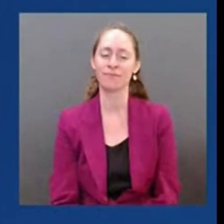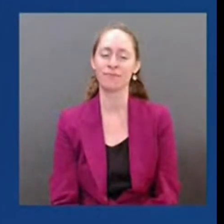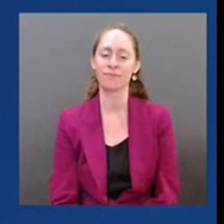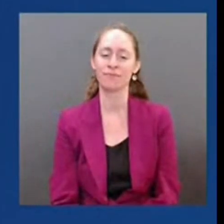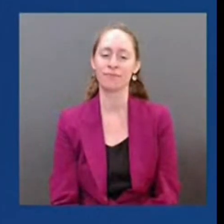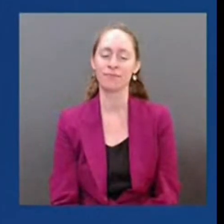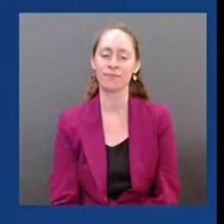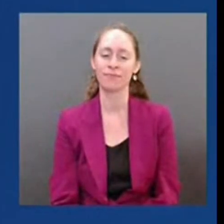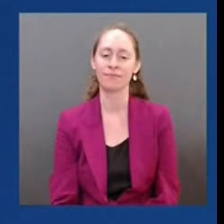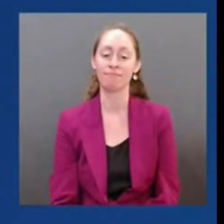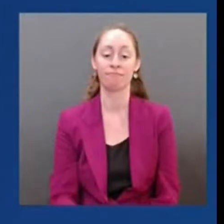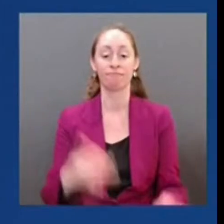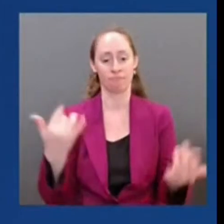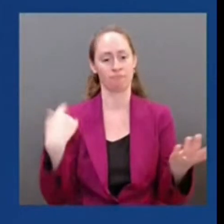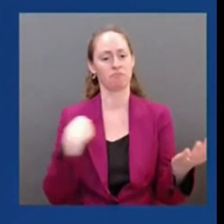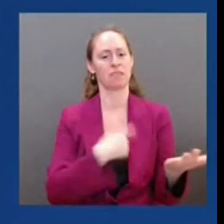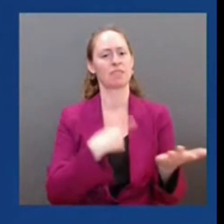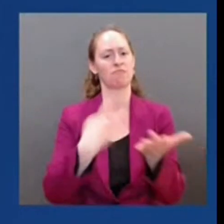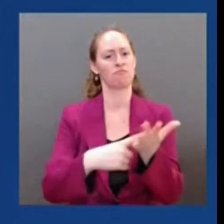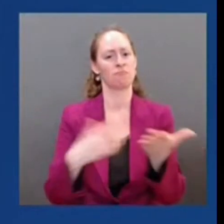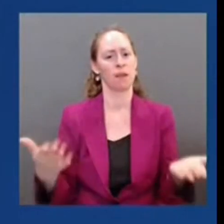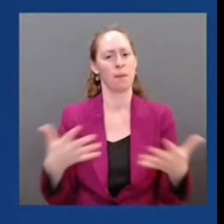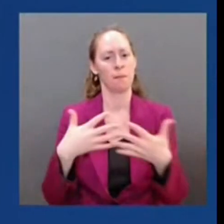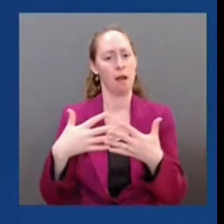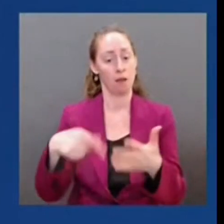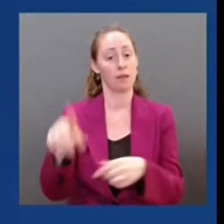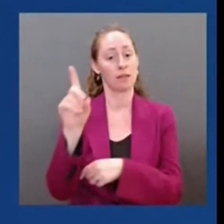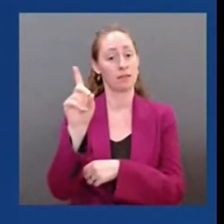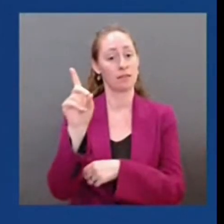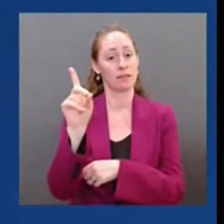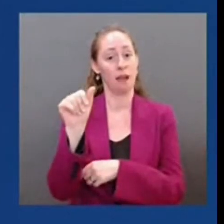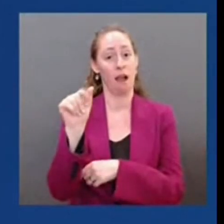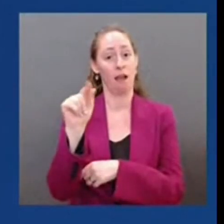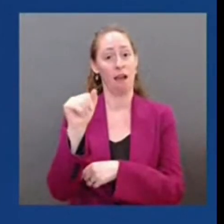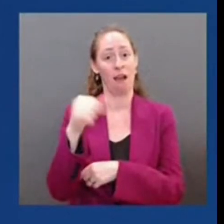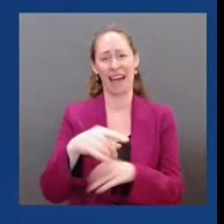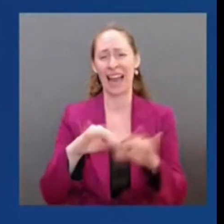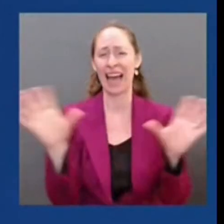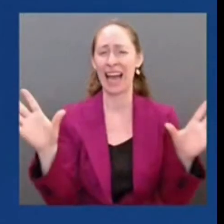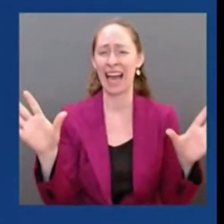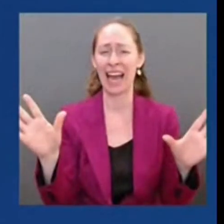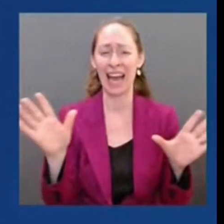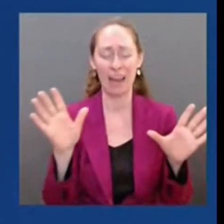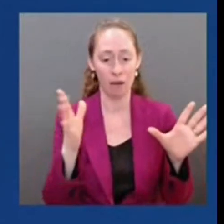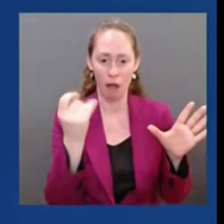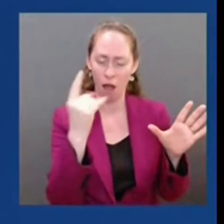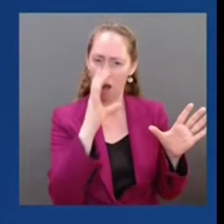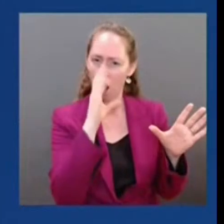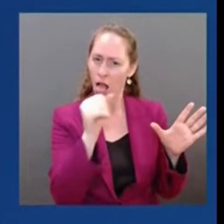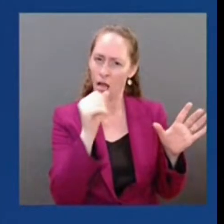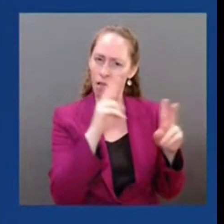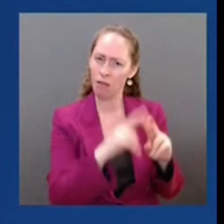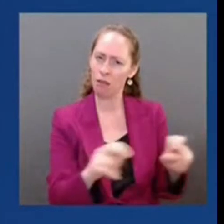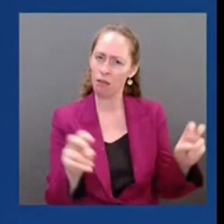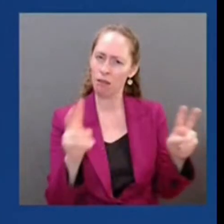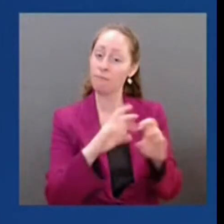NEXT SLIDE. RIGHT NOW GOING WITH THE UNITED STATES AS AN EXAMPLE, AGAIN, THE DATA ARE REALLY VERY CLEAR AND REALLY SOMEWHAT